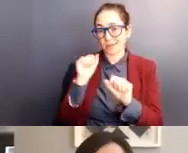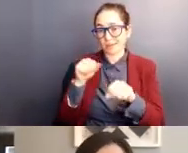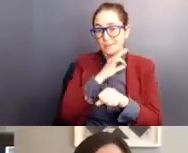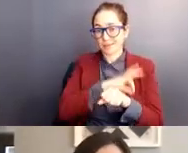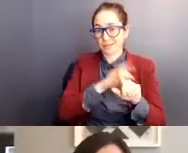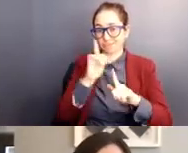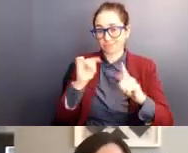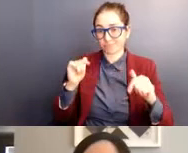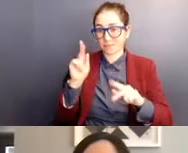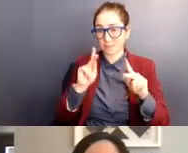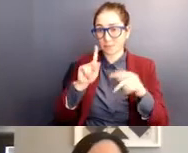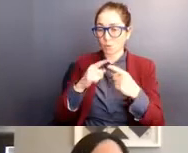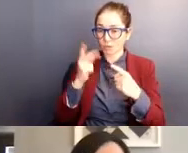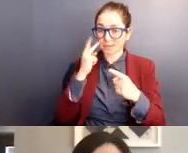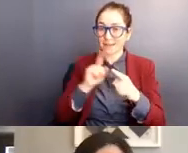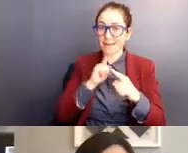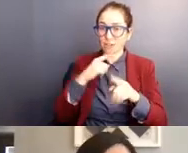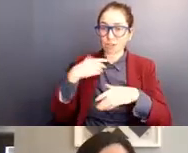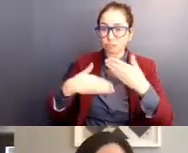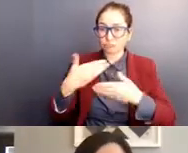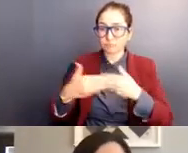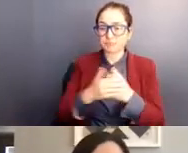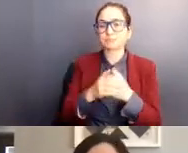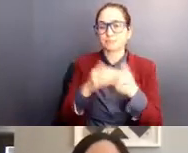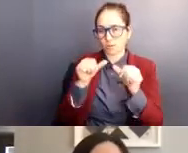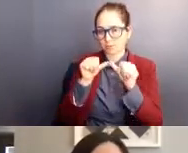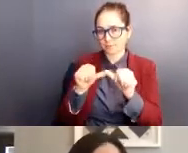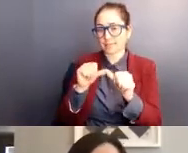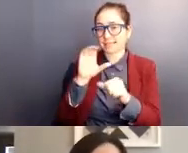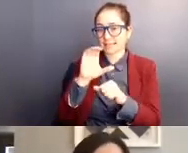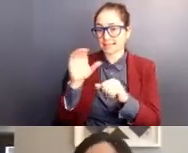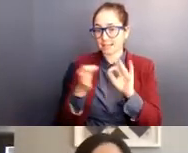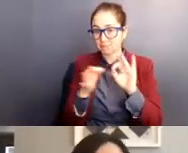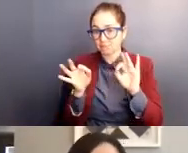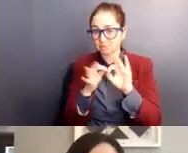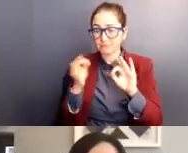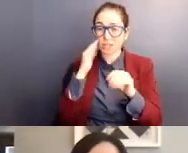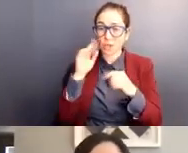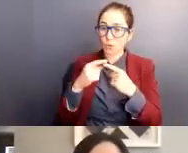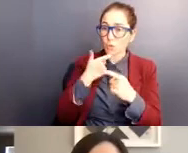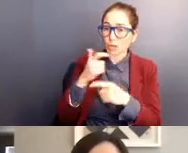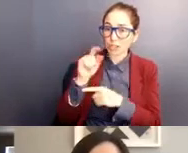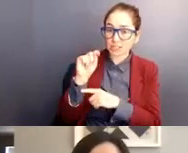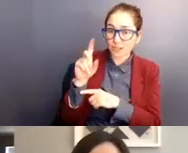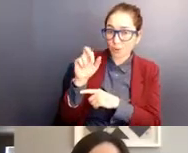see it in action. Keep the closed captions up, when you're watching TV, you're watching the session and I think you will learn